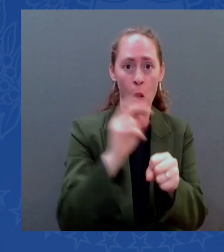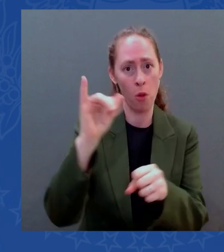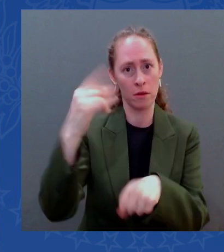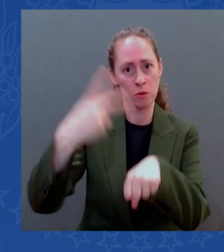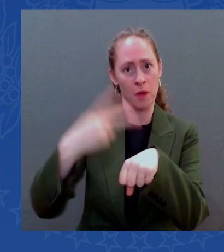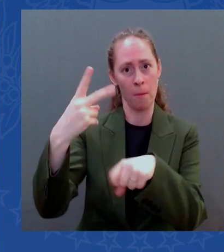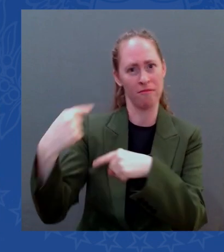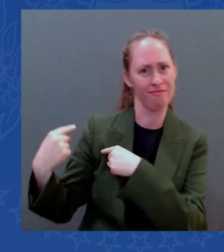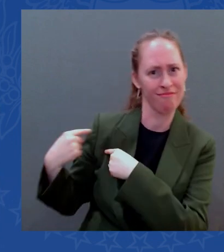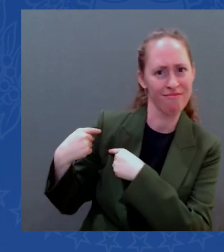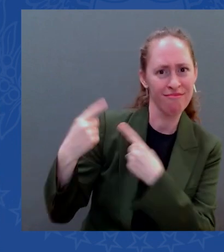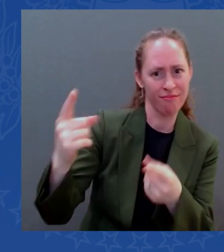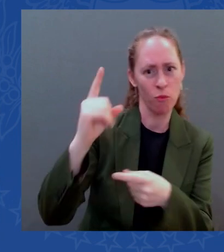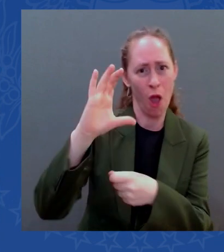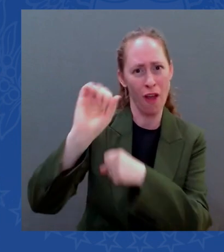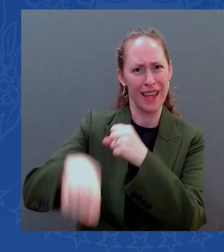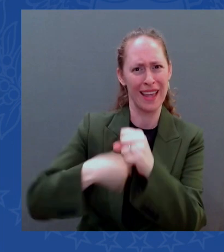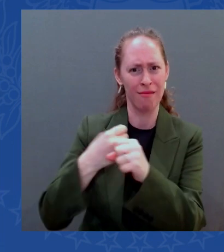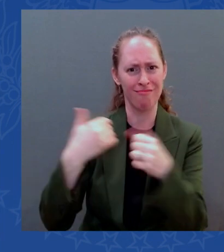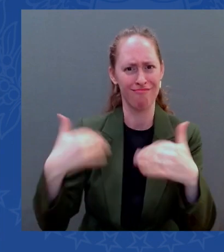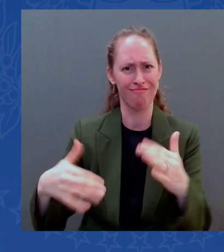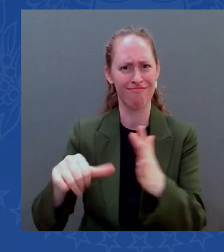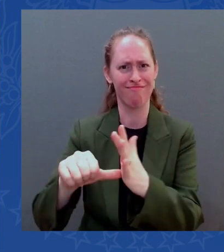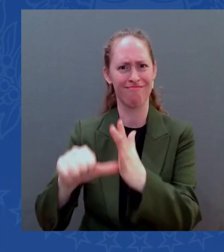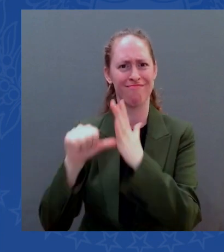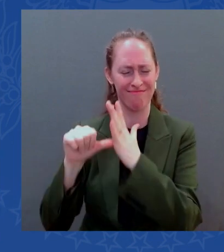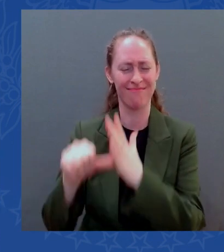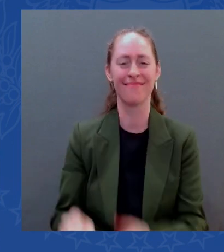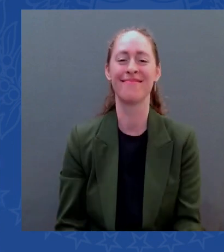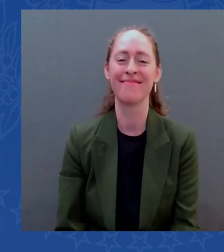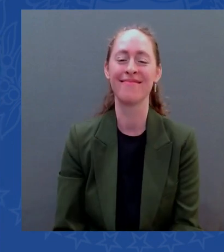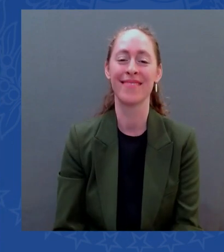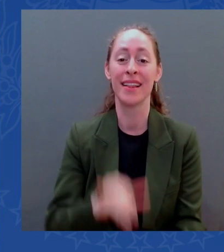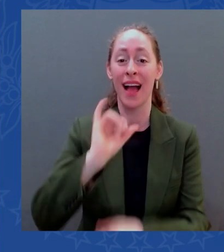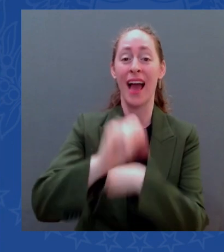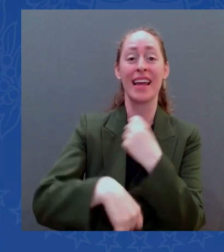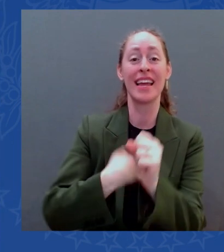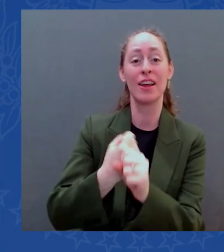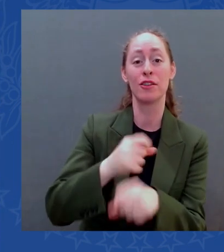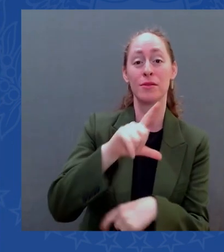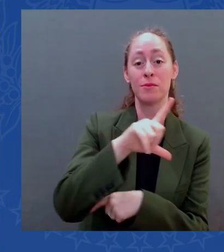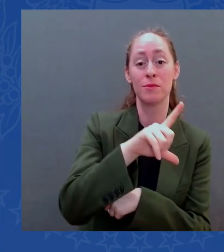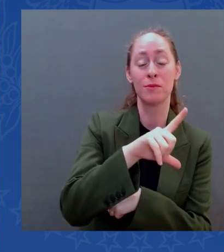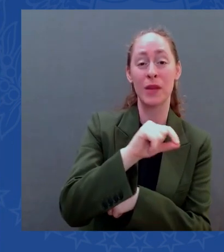as you competed in "The Bubble" in Edmonton due to the pandemic.